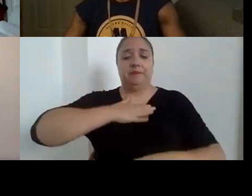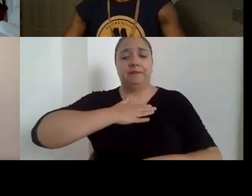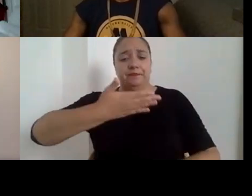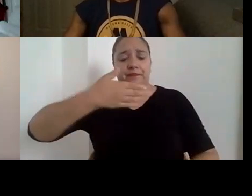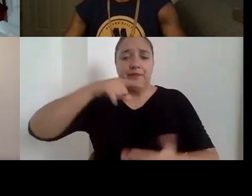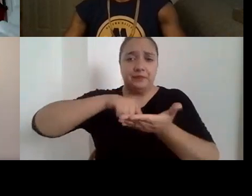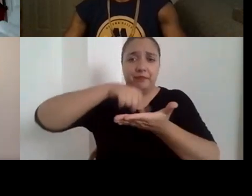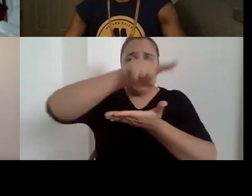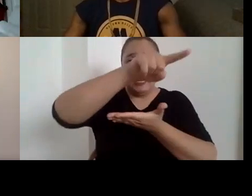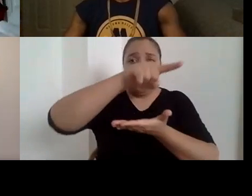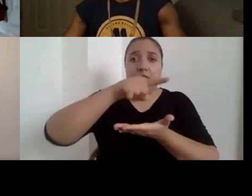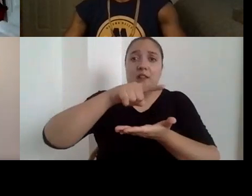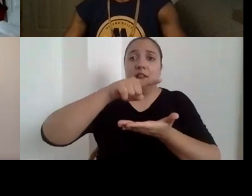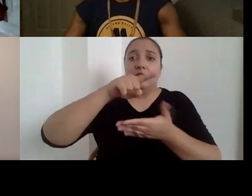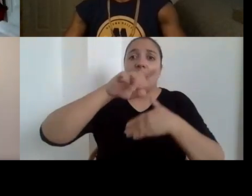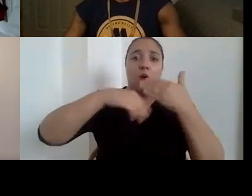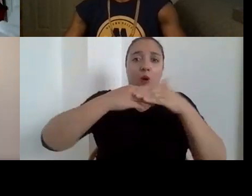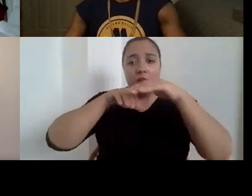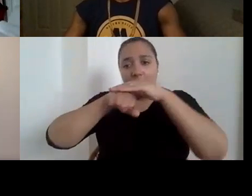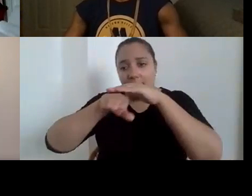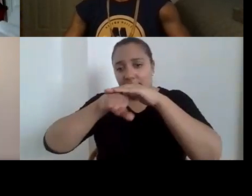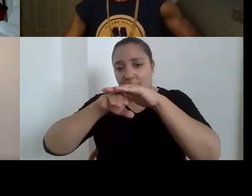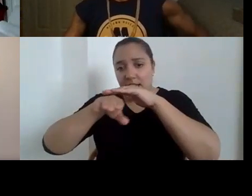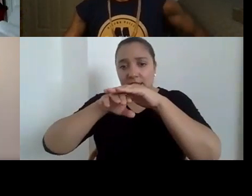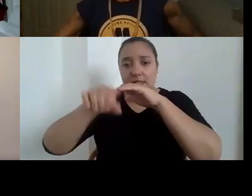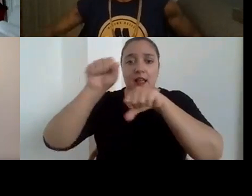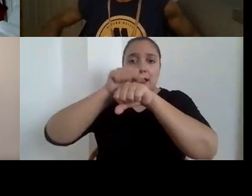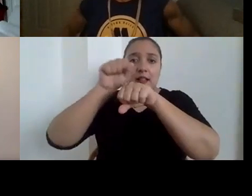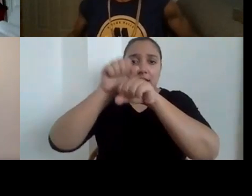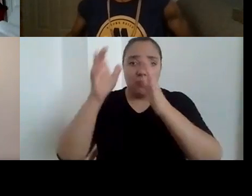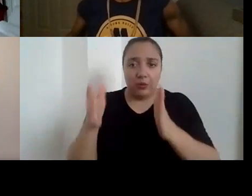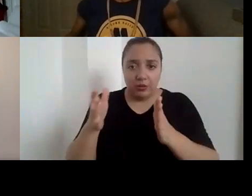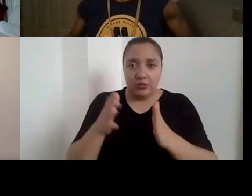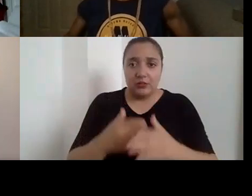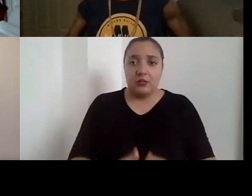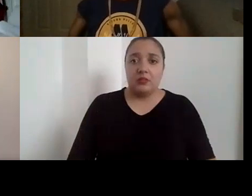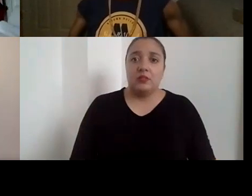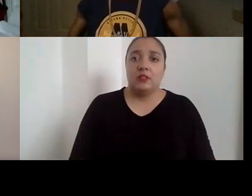of the access labors who should be compensated at the same